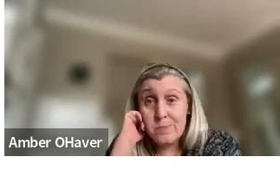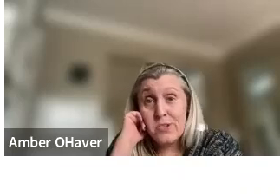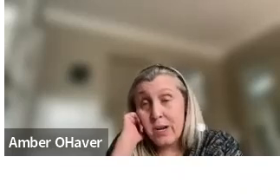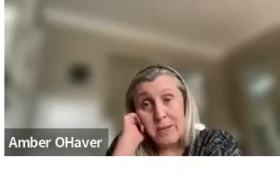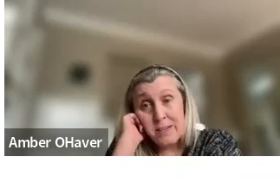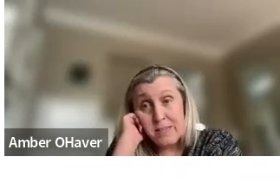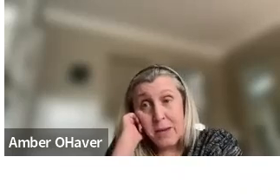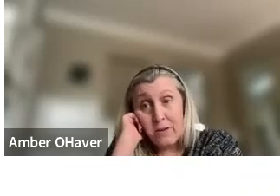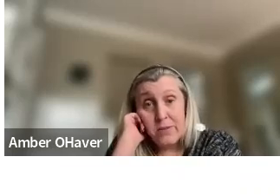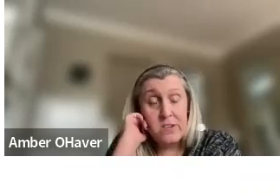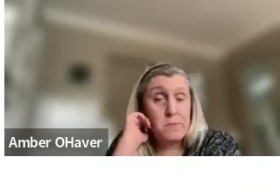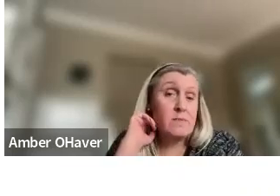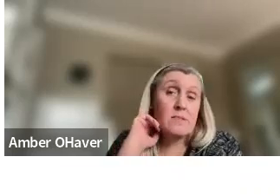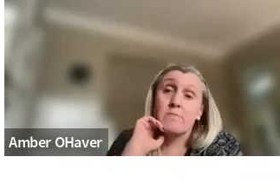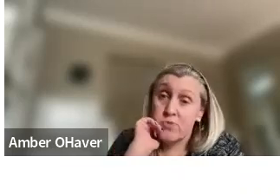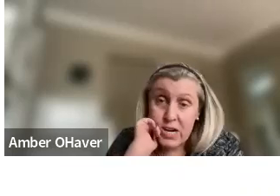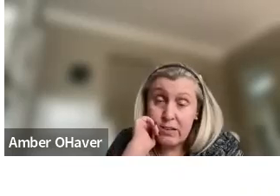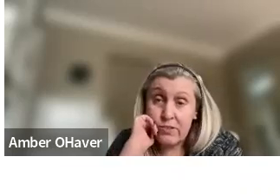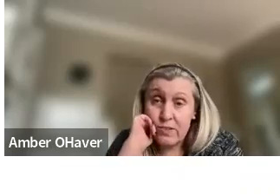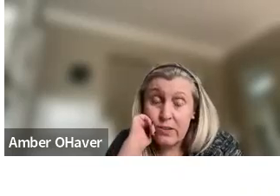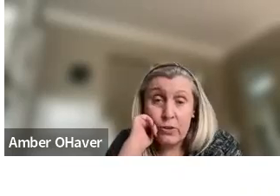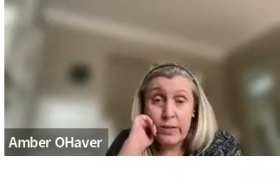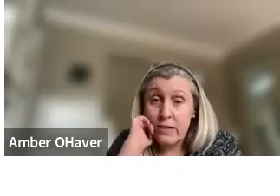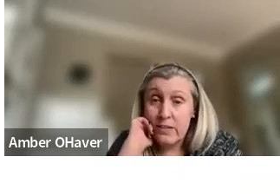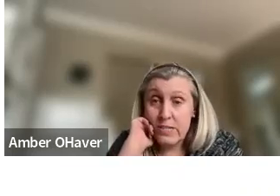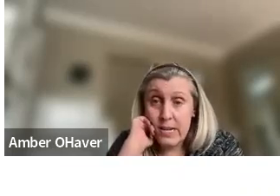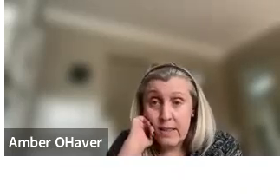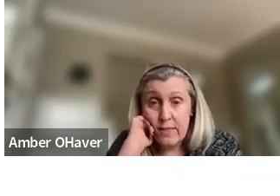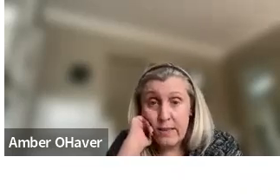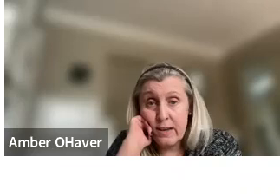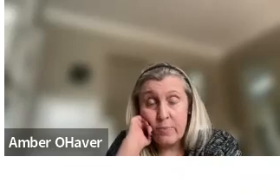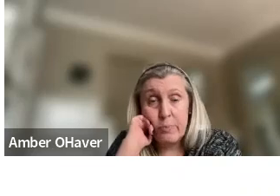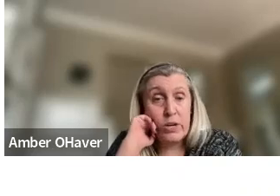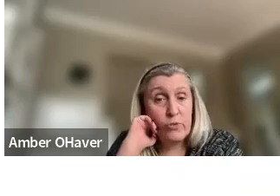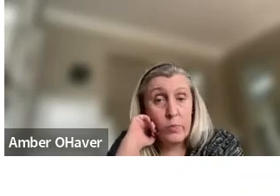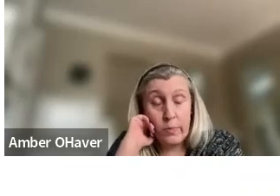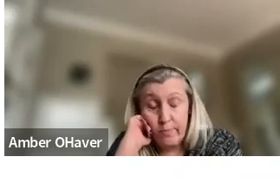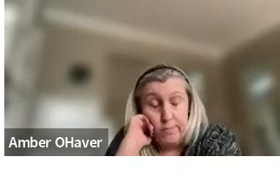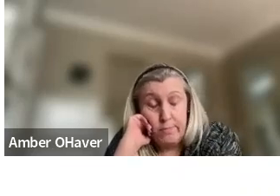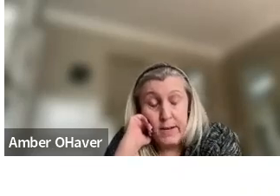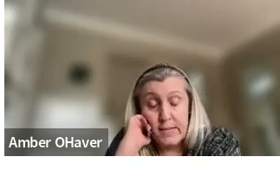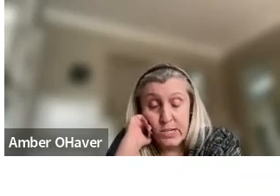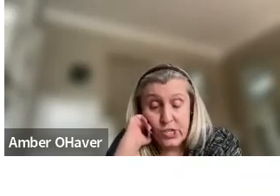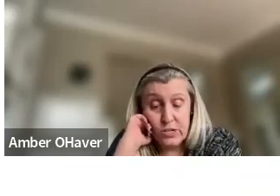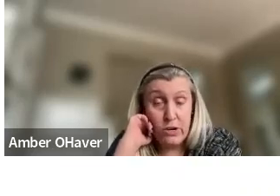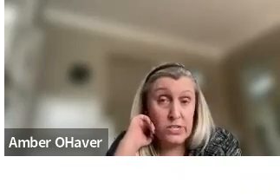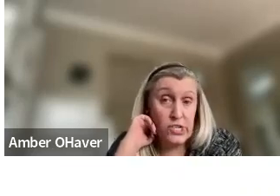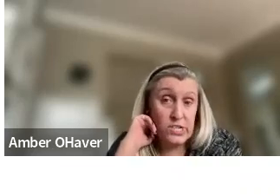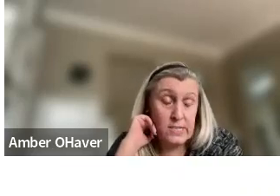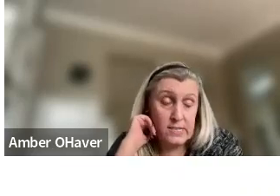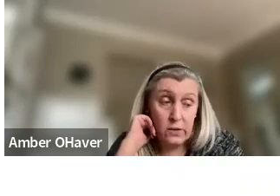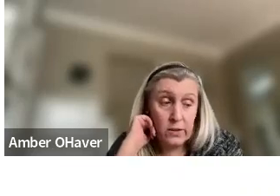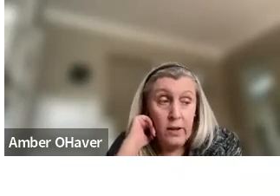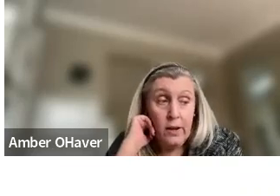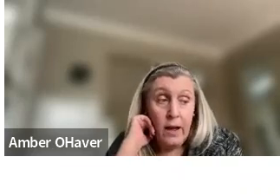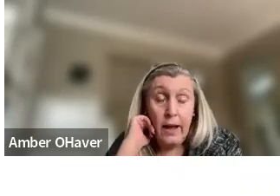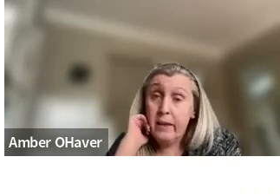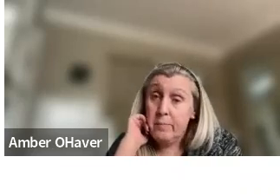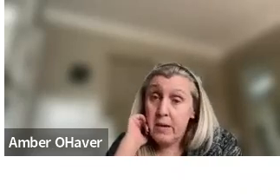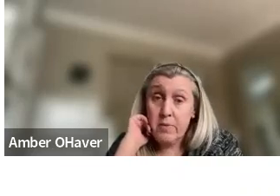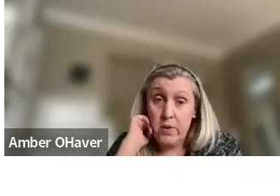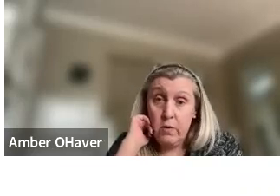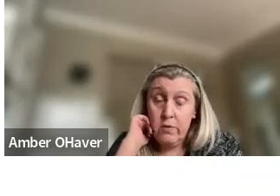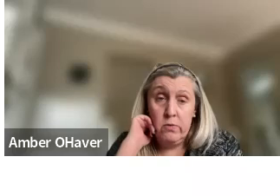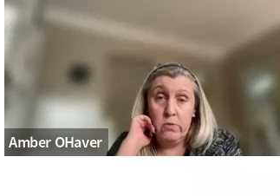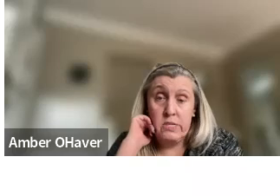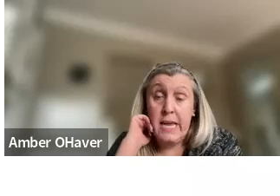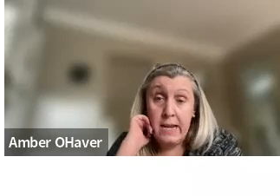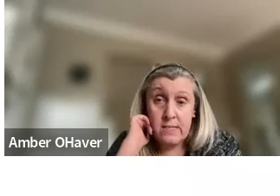Consumers are coming to us about, or there's been some challenges that are going on in our State that have been brought to our my attention or our attention as a silk.